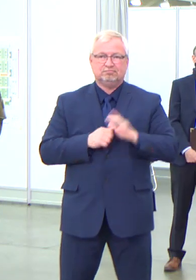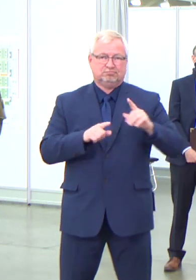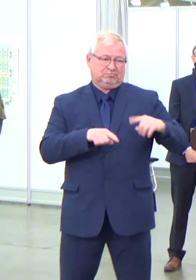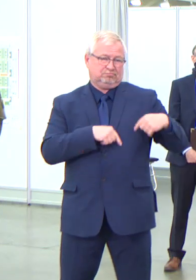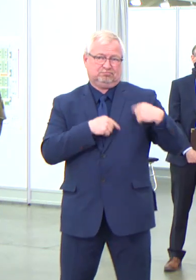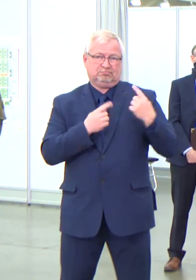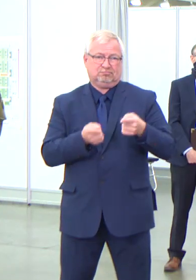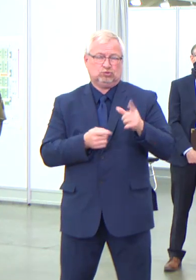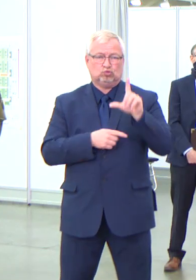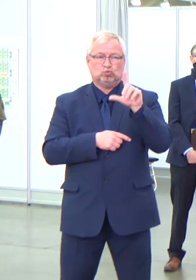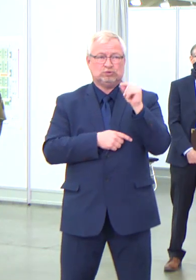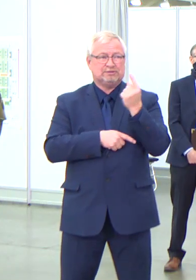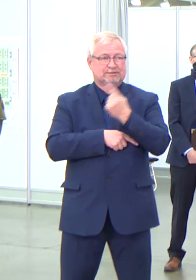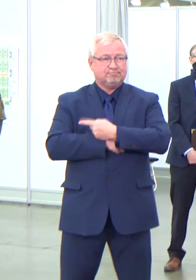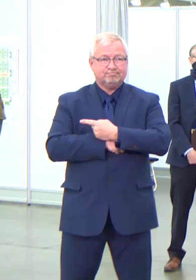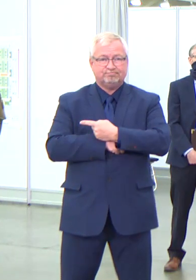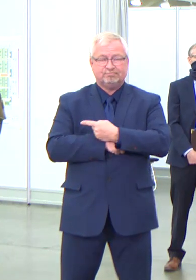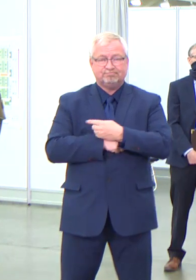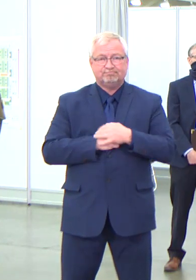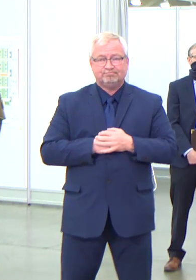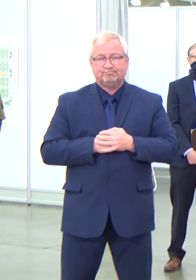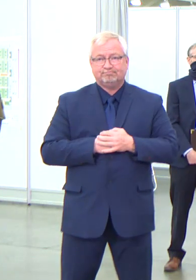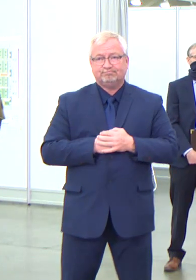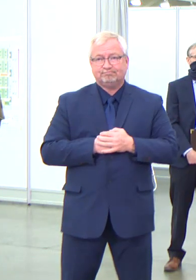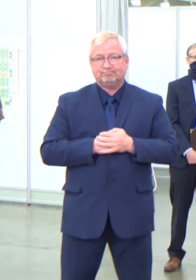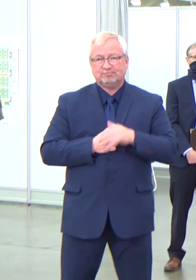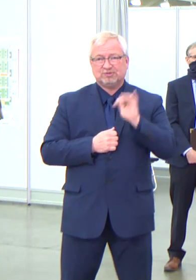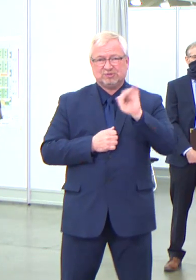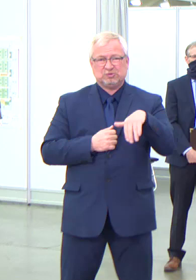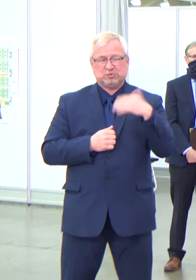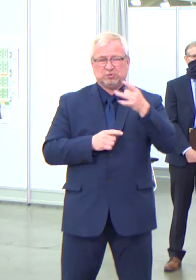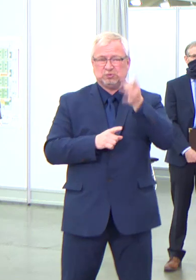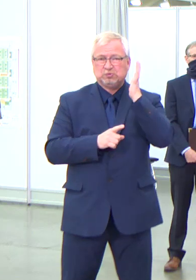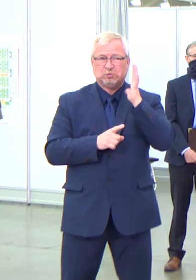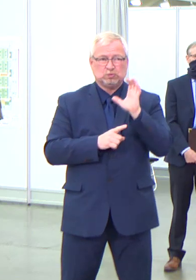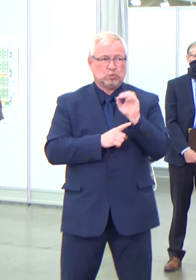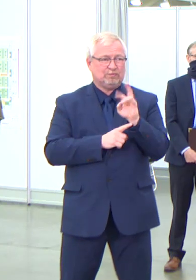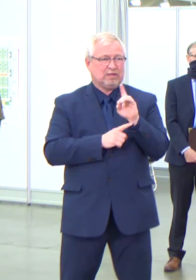, have lost their lives over the past 20 days to this deadly virus